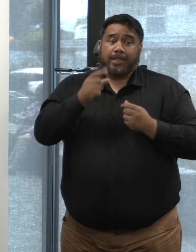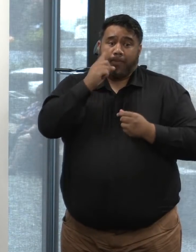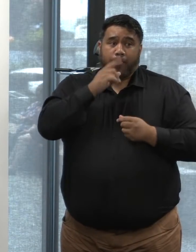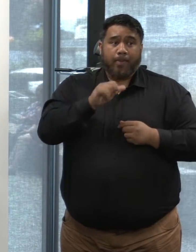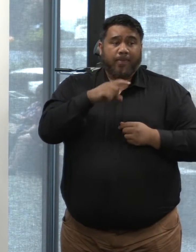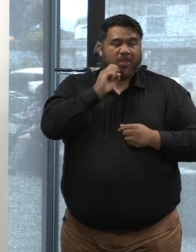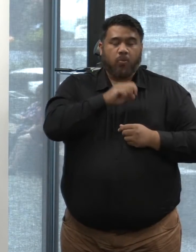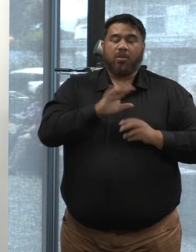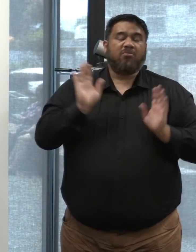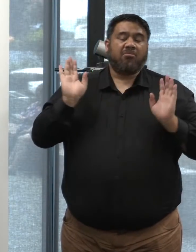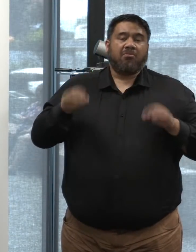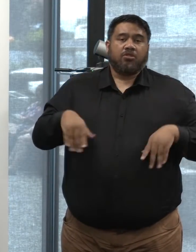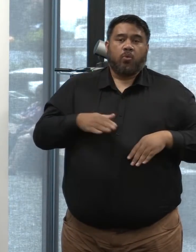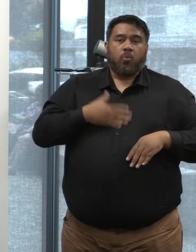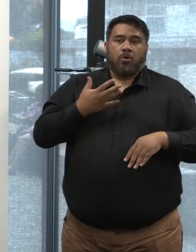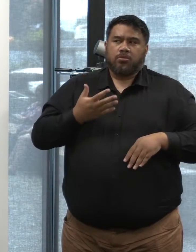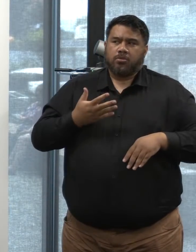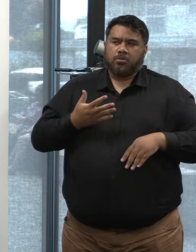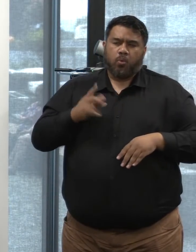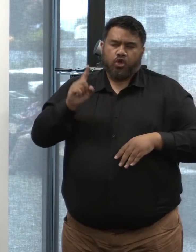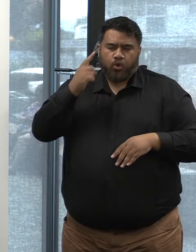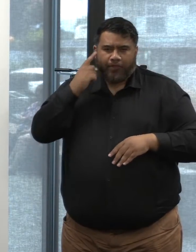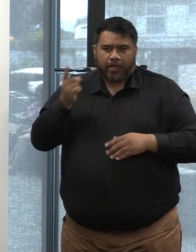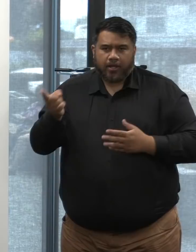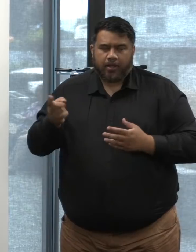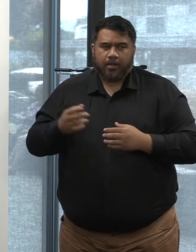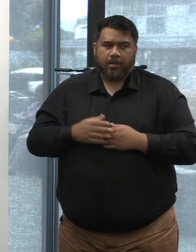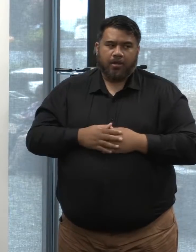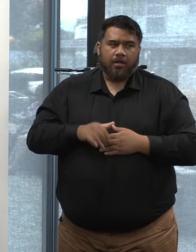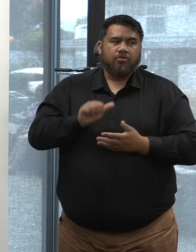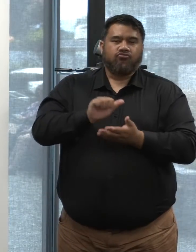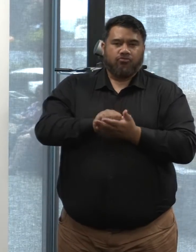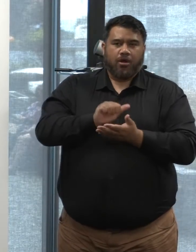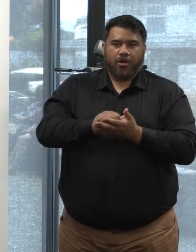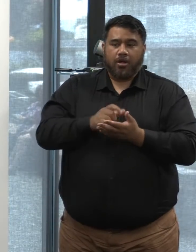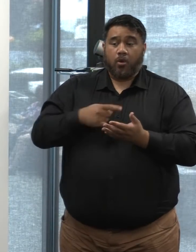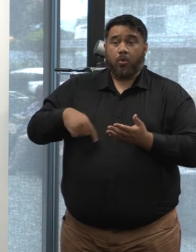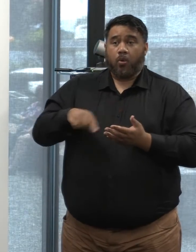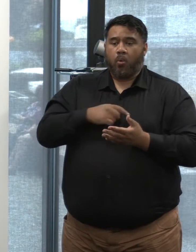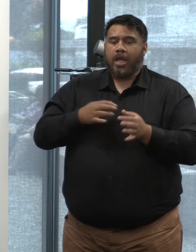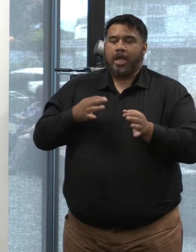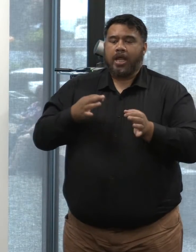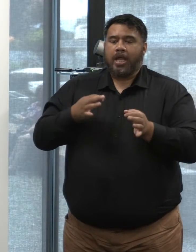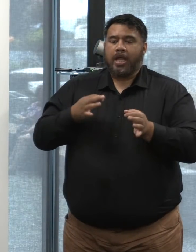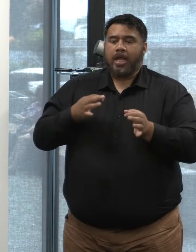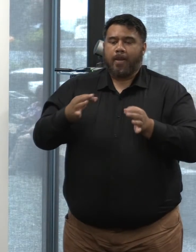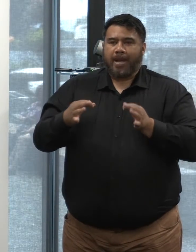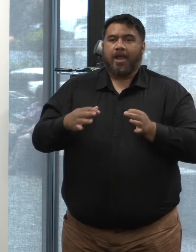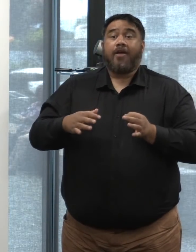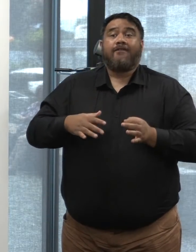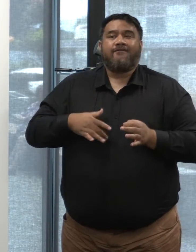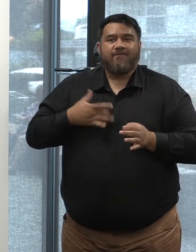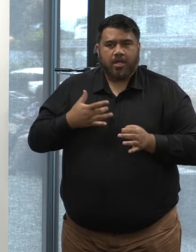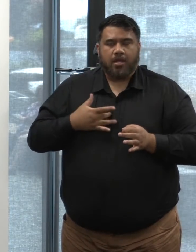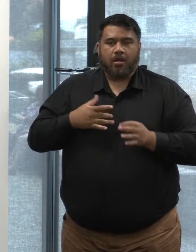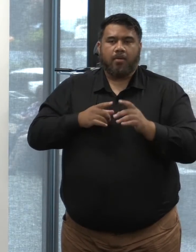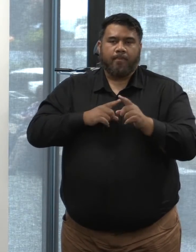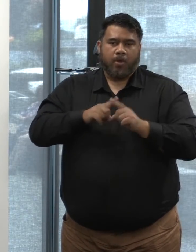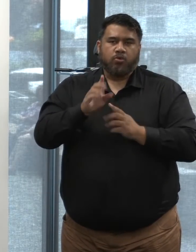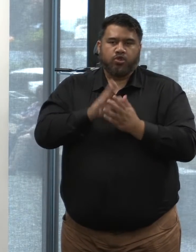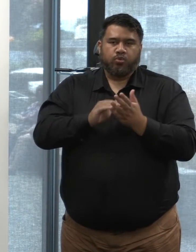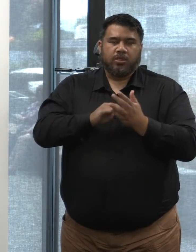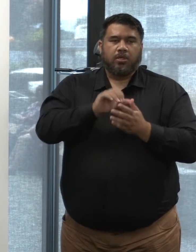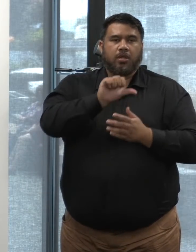update your